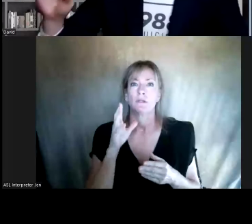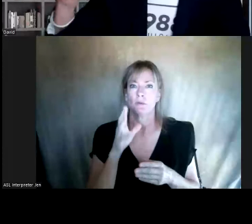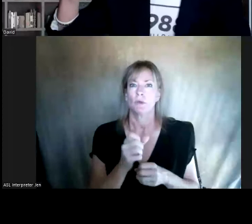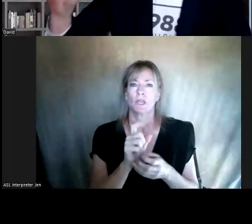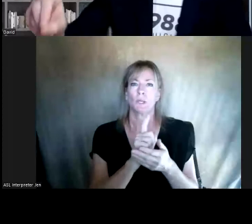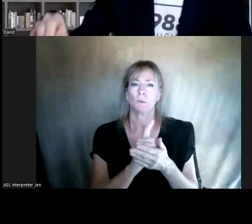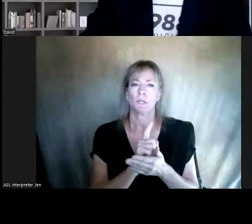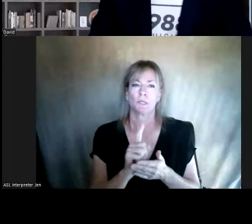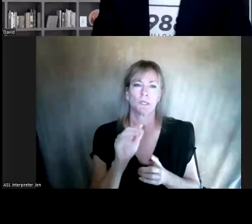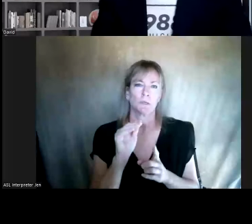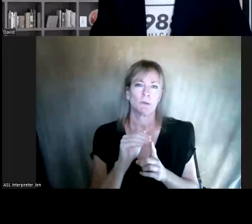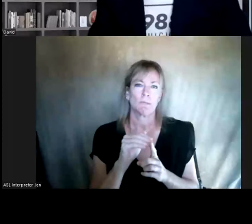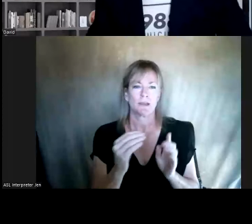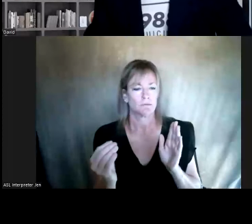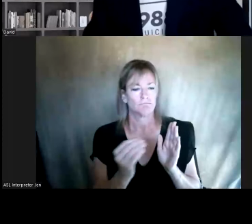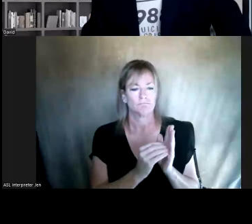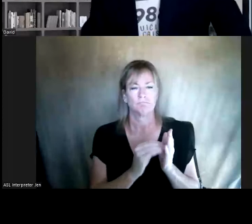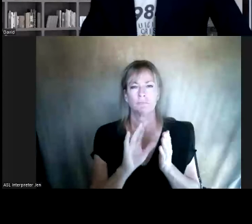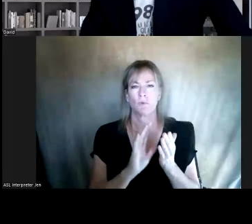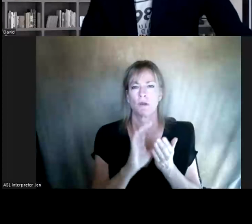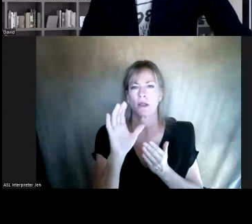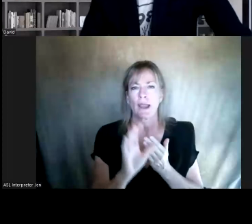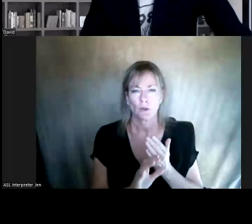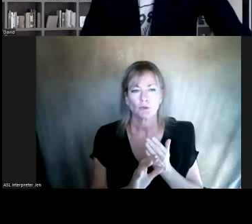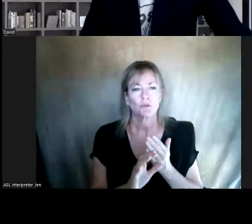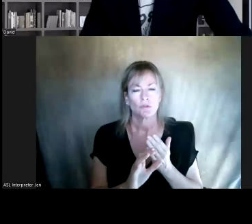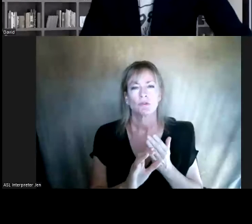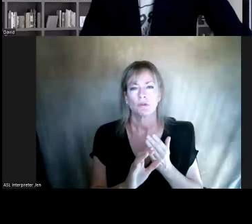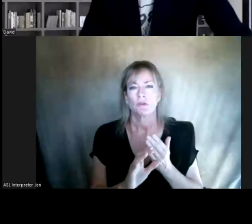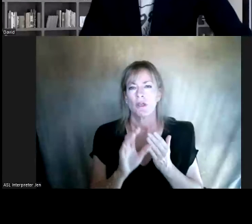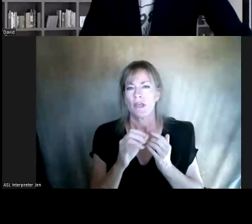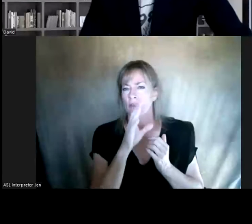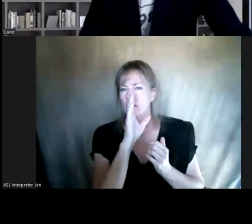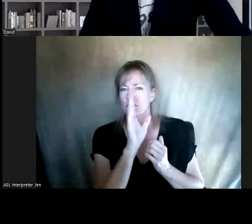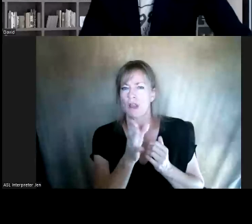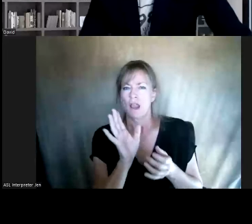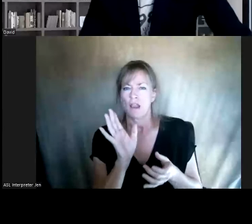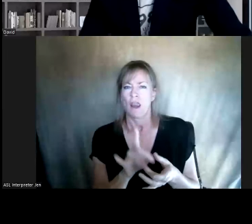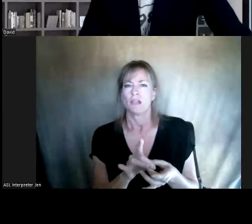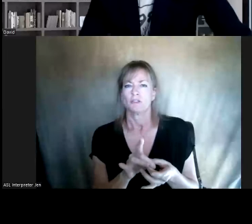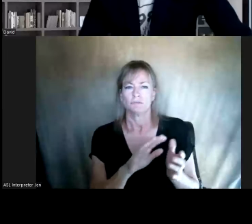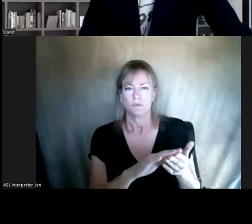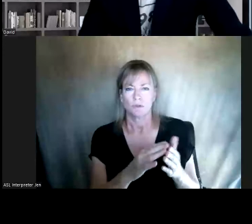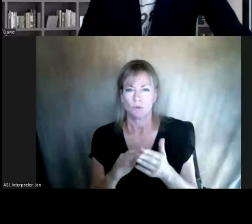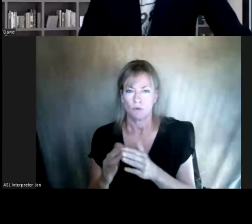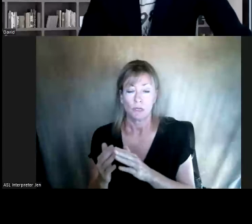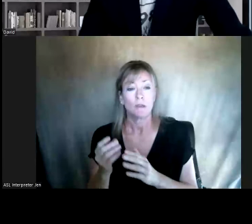AND THE DIRECT CONNECTION TO THE COMMUNITY. OR YOU CAN USE THE